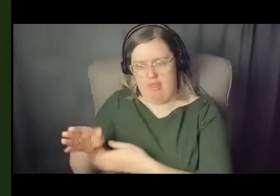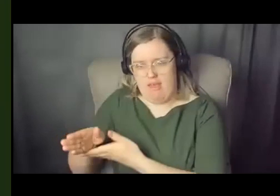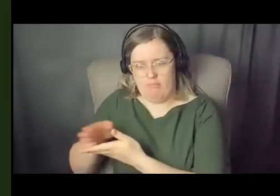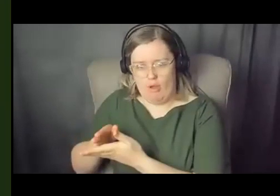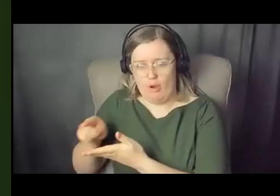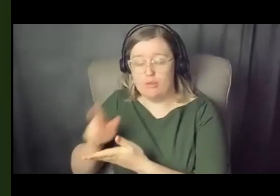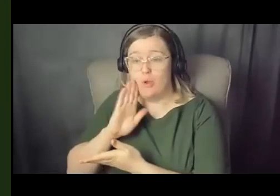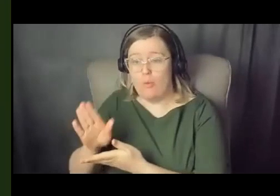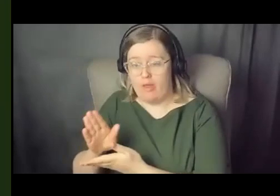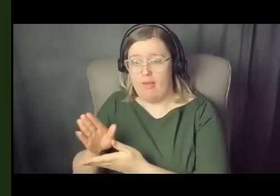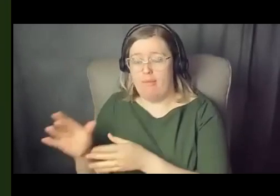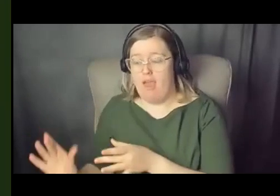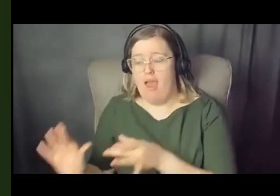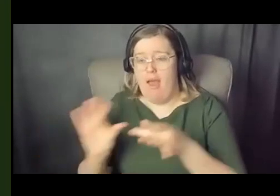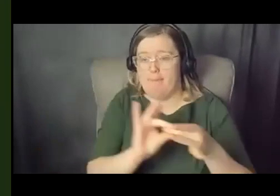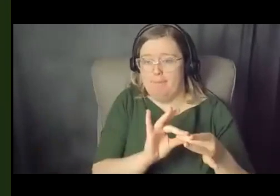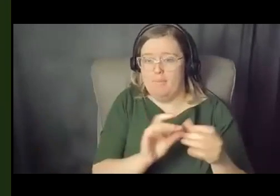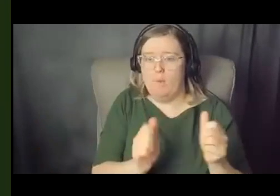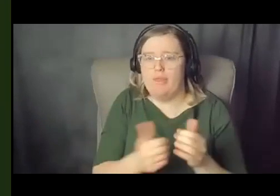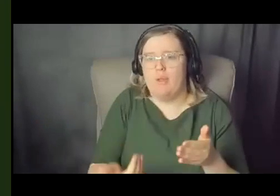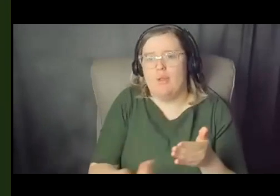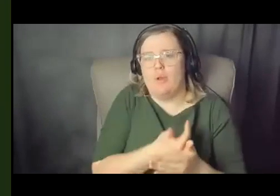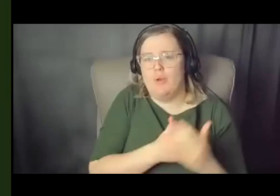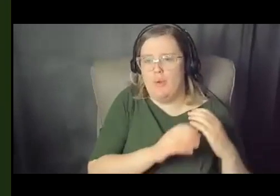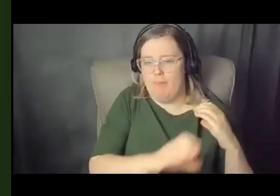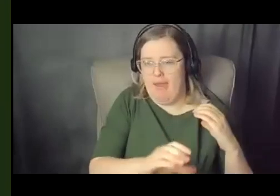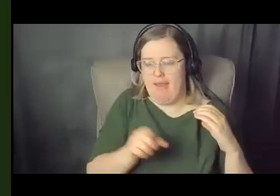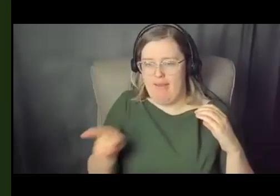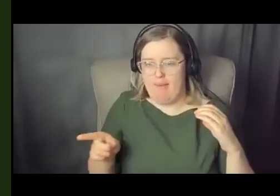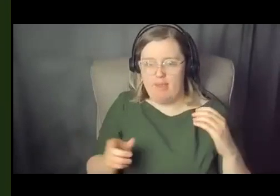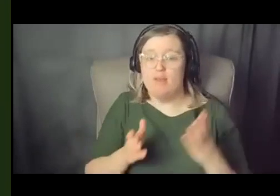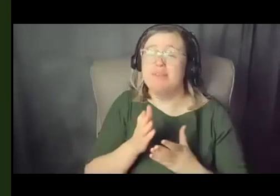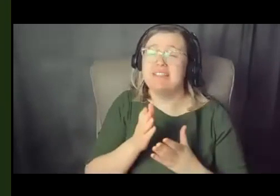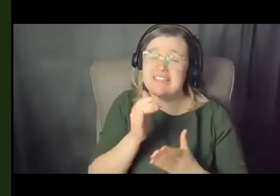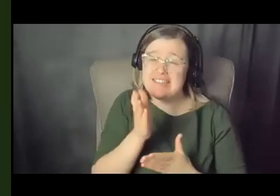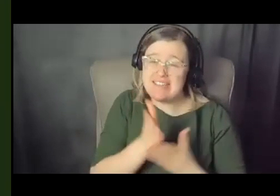that, running that over to our new pipeline so some of this construction is in the street as well.